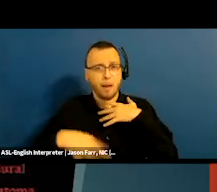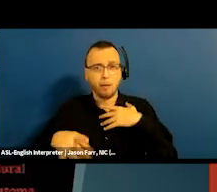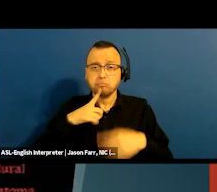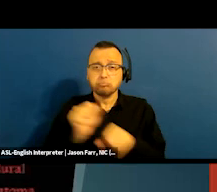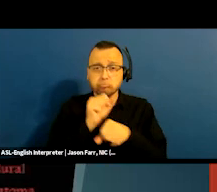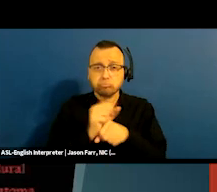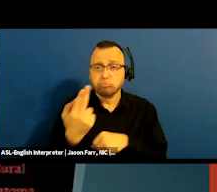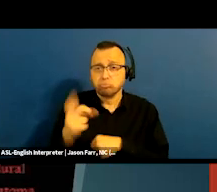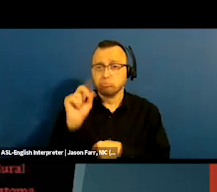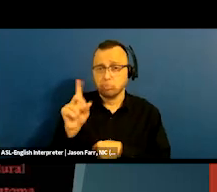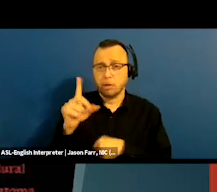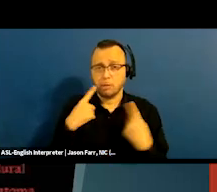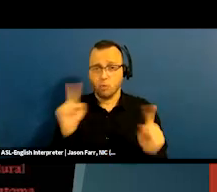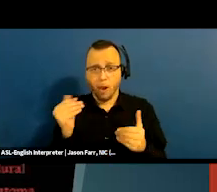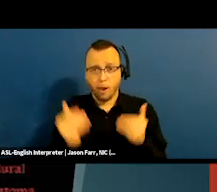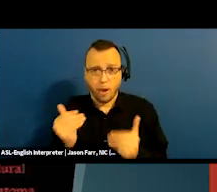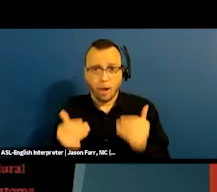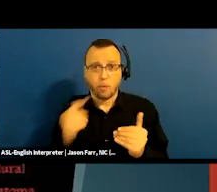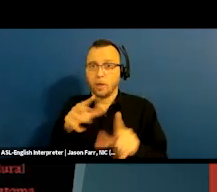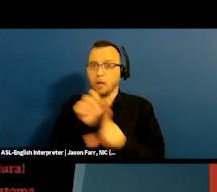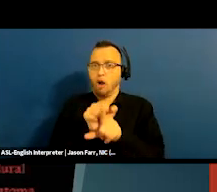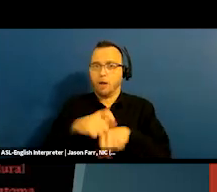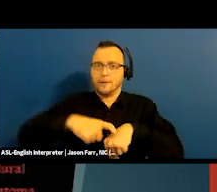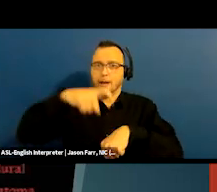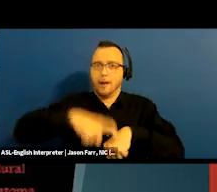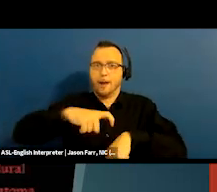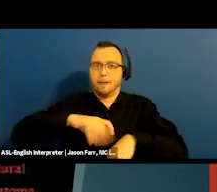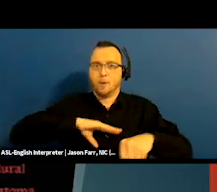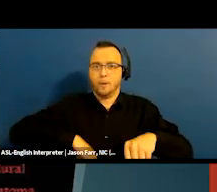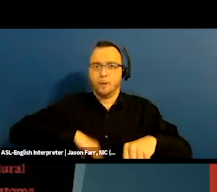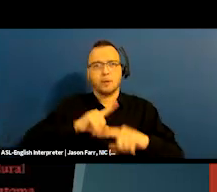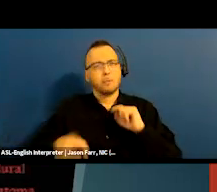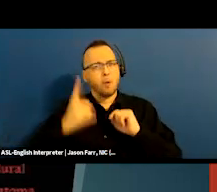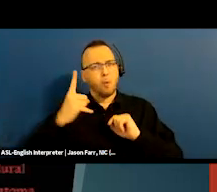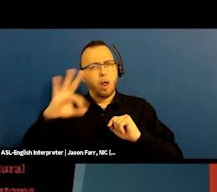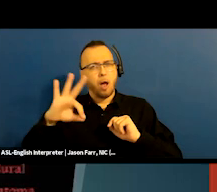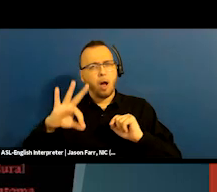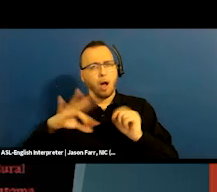which was bleeding into his brain. This is called an epidural, has to be treated almost immediately.